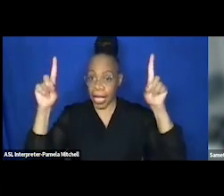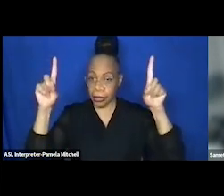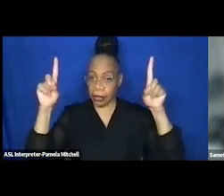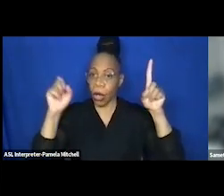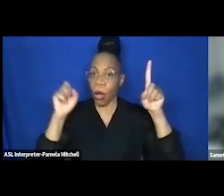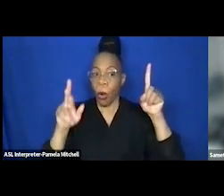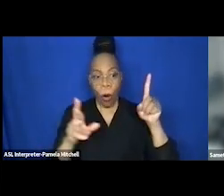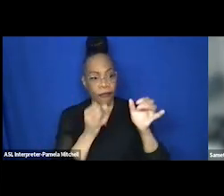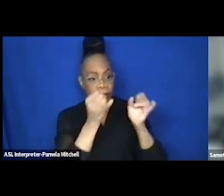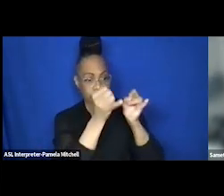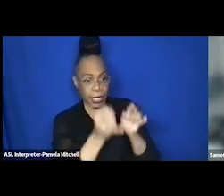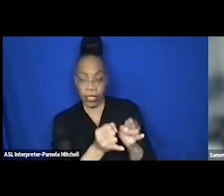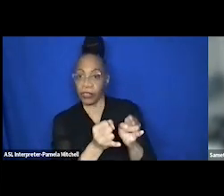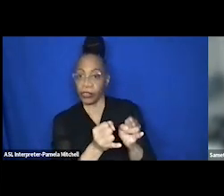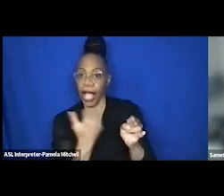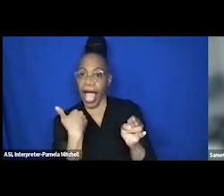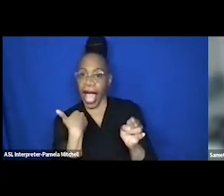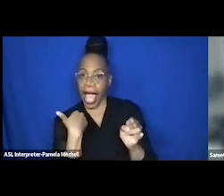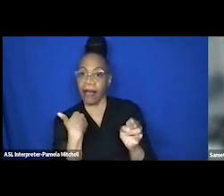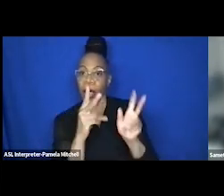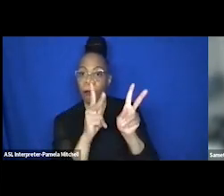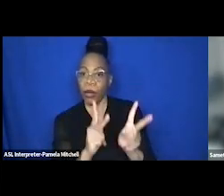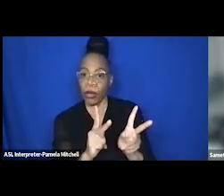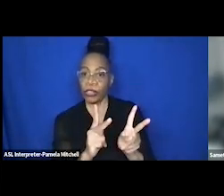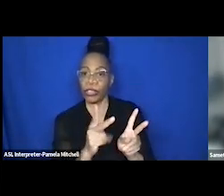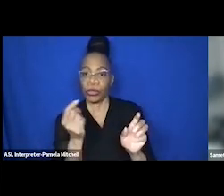make it easier for someone to achieve whatever kind of recovery goals they may have.